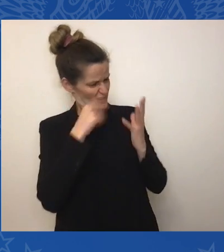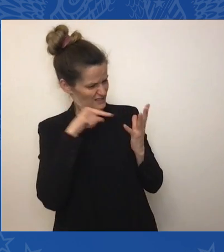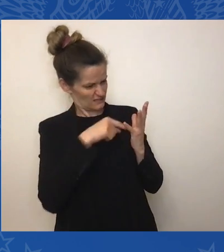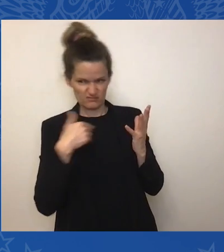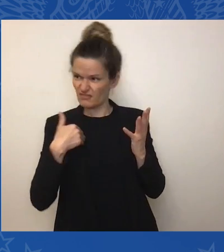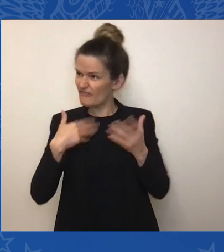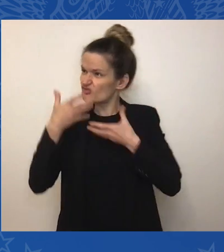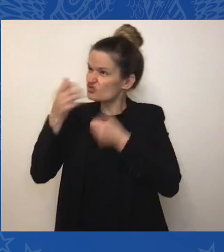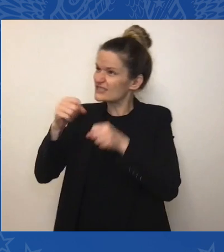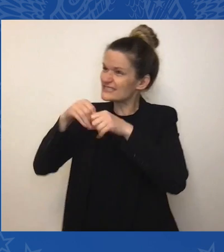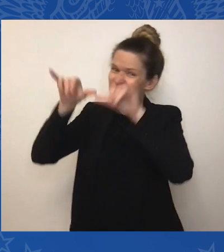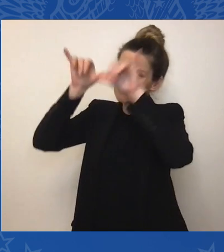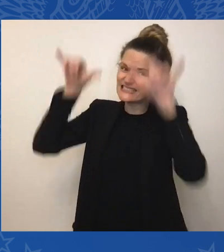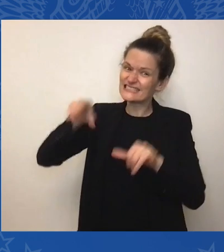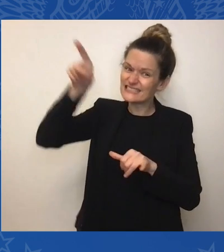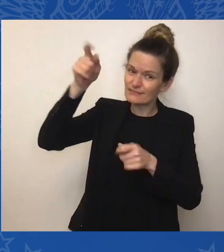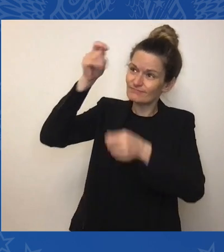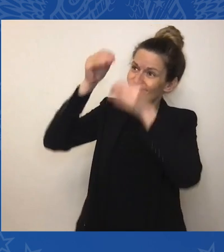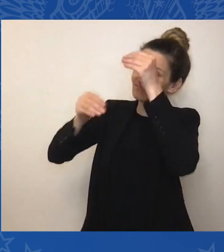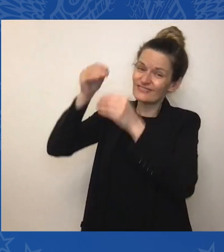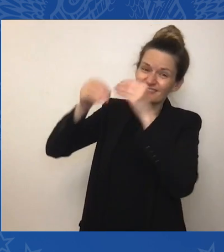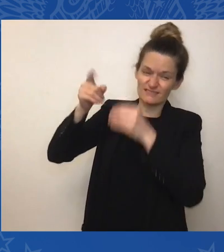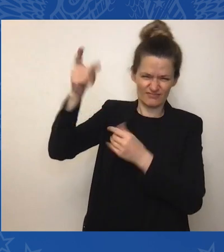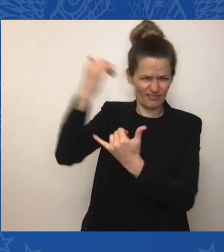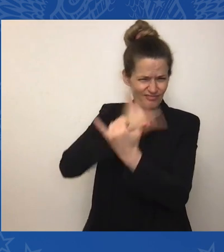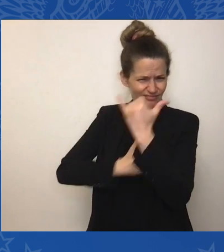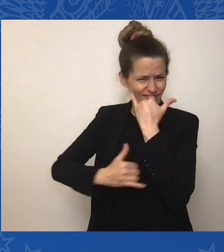for the American experiment in liberty and self-government.